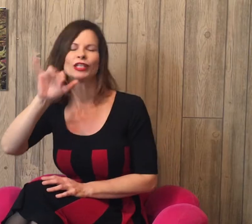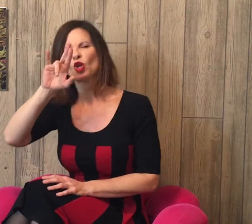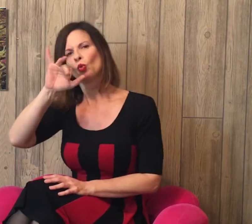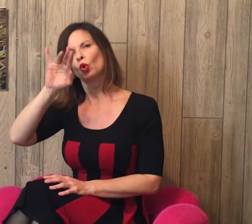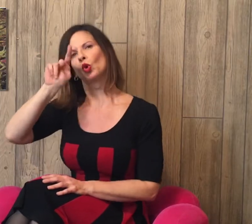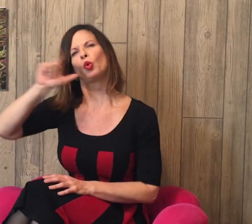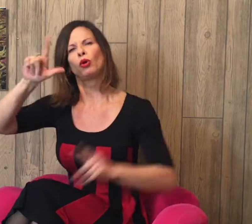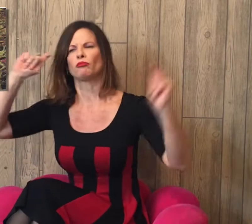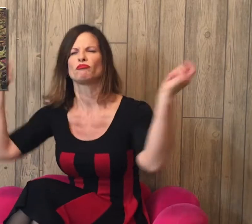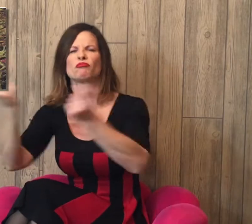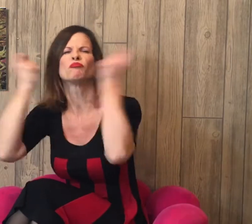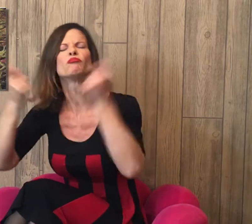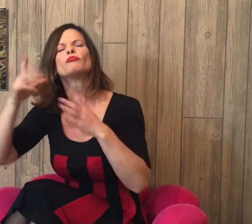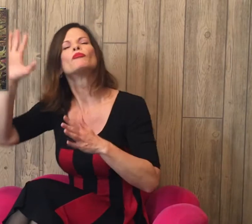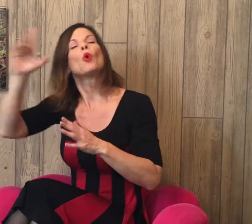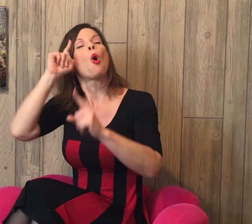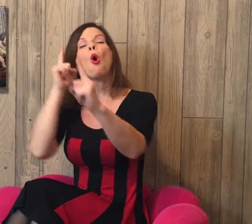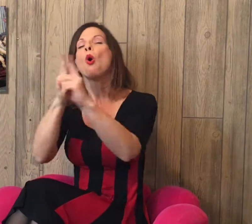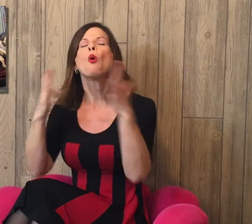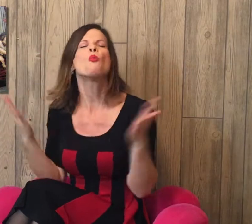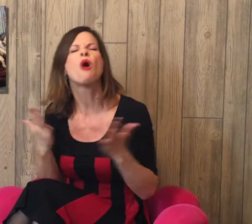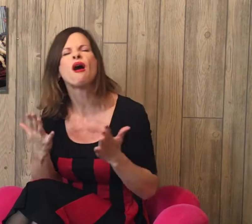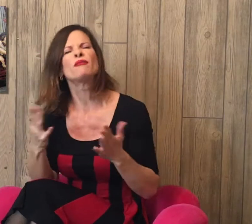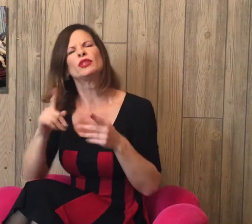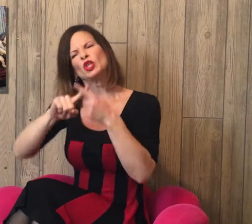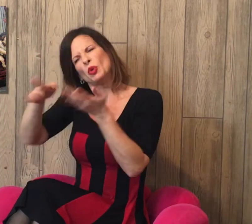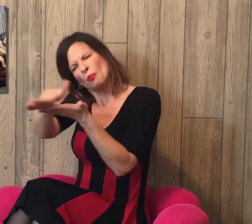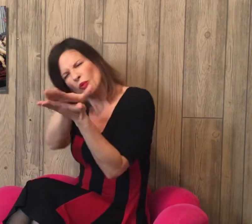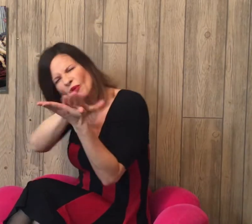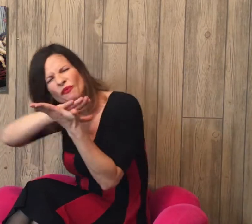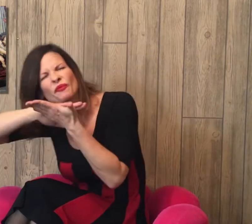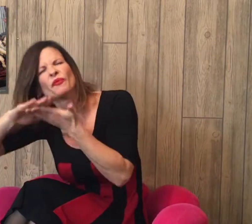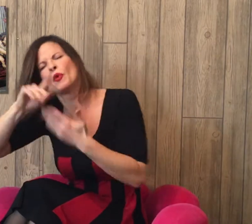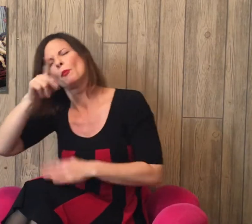which basically was a fertility ritual celebration with the